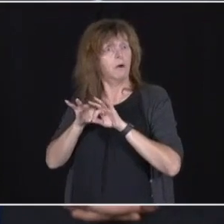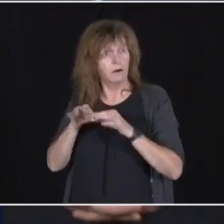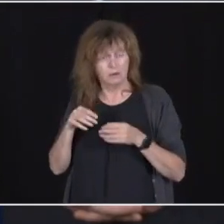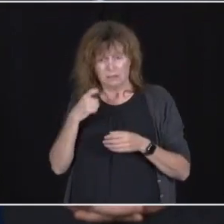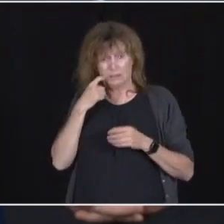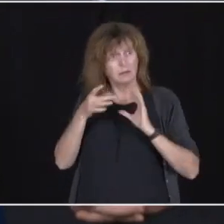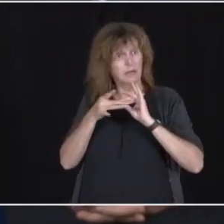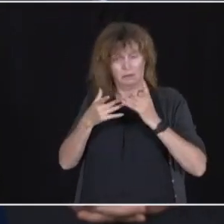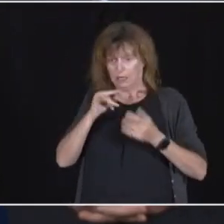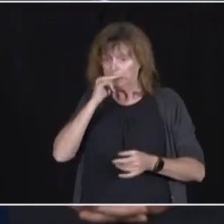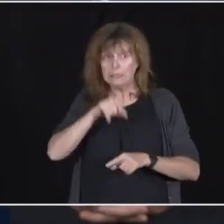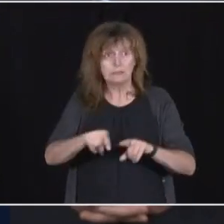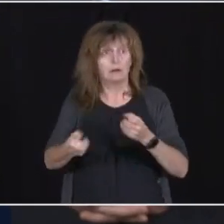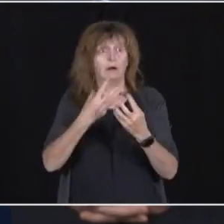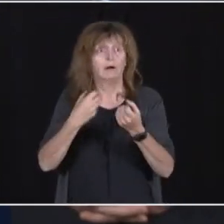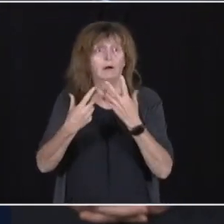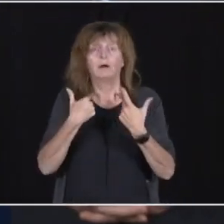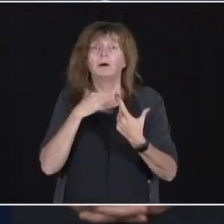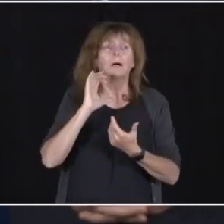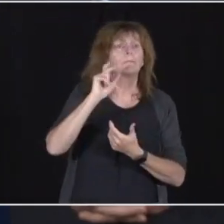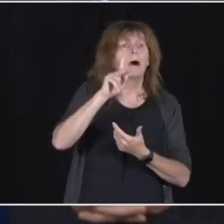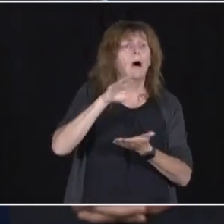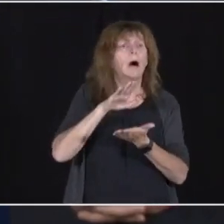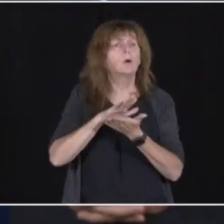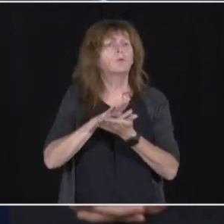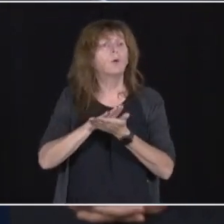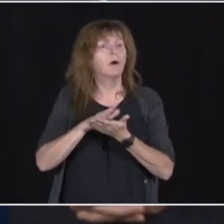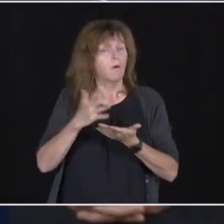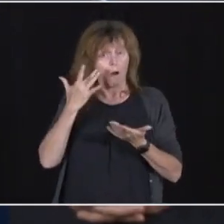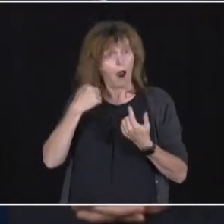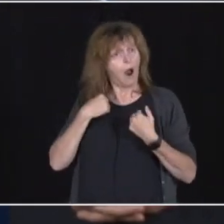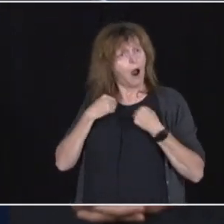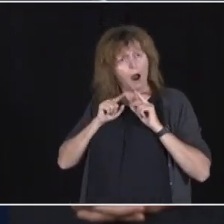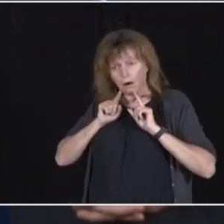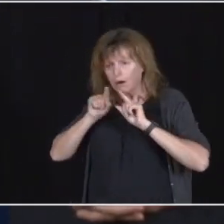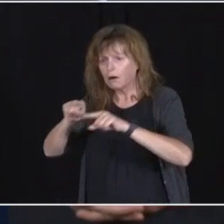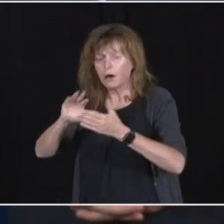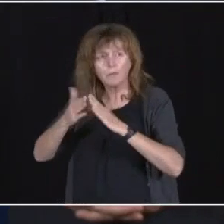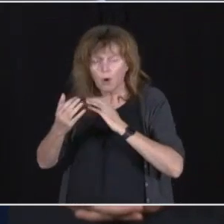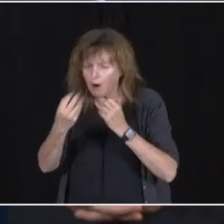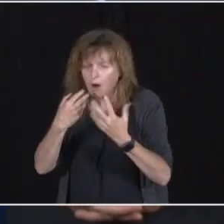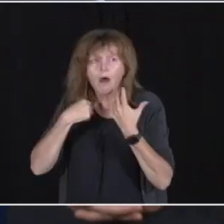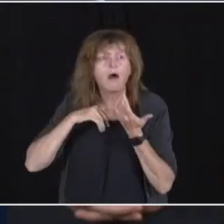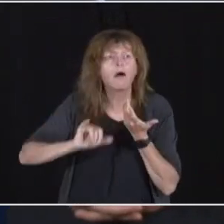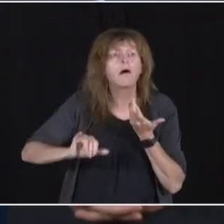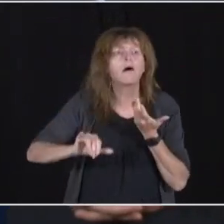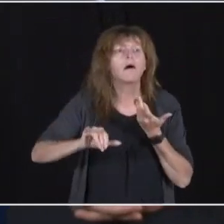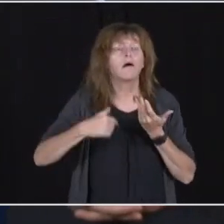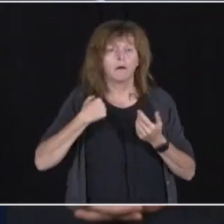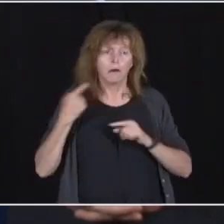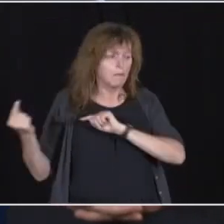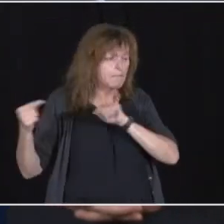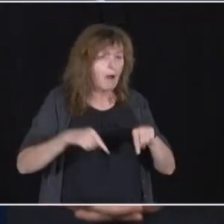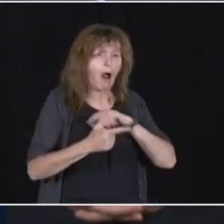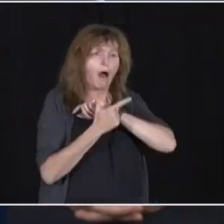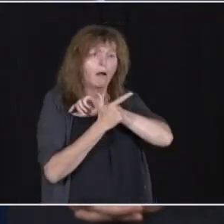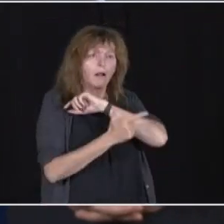unbelievable just meeting people on the street, coming up and talking and telling you their issues. And when I say about the polling about the kids,